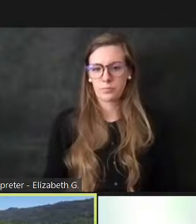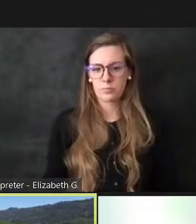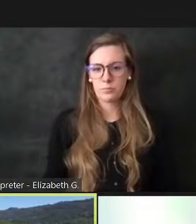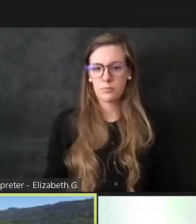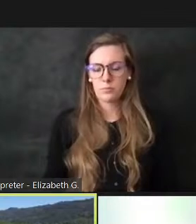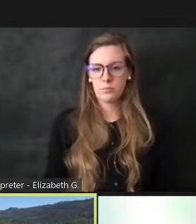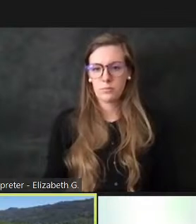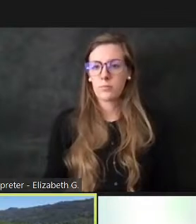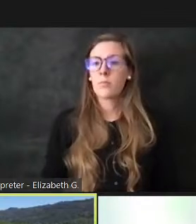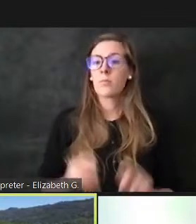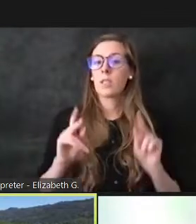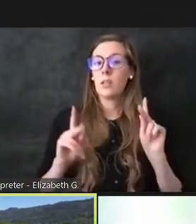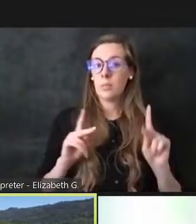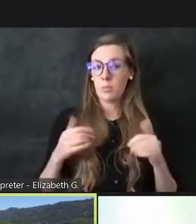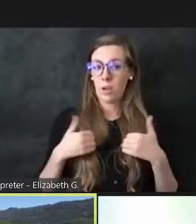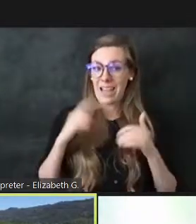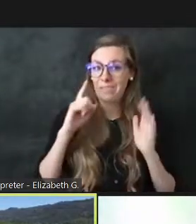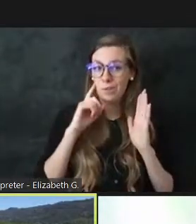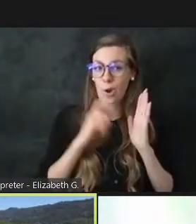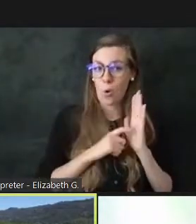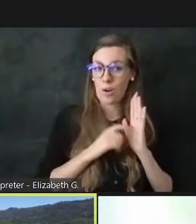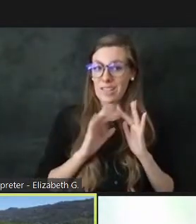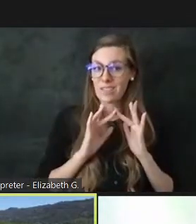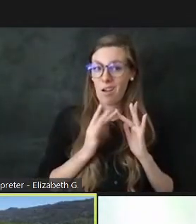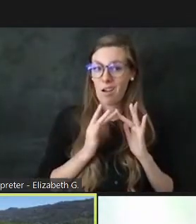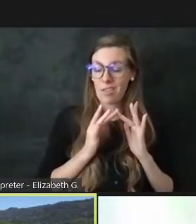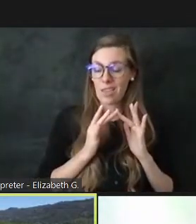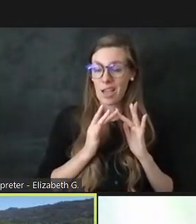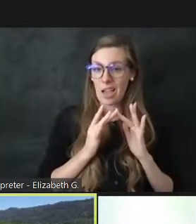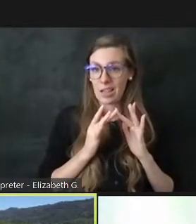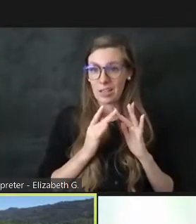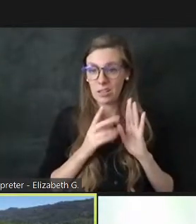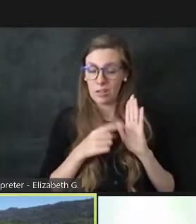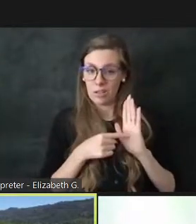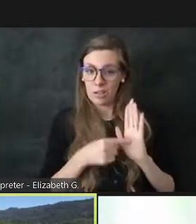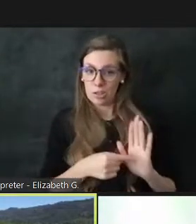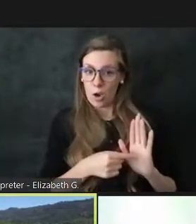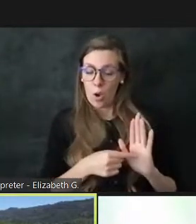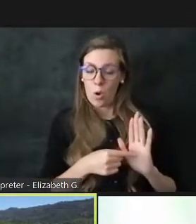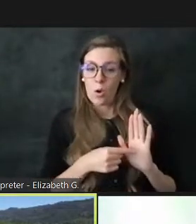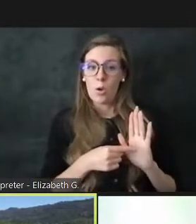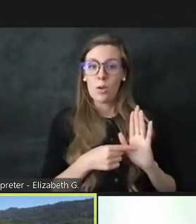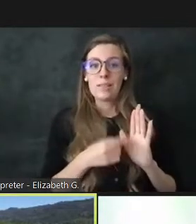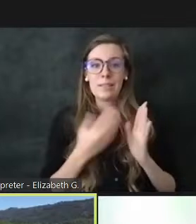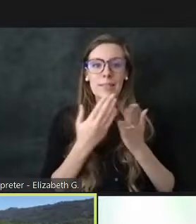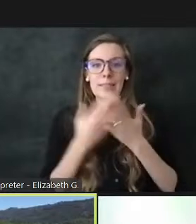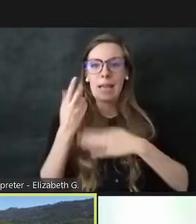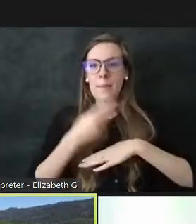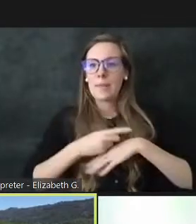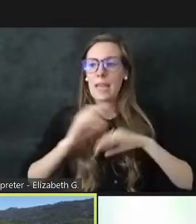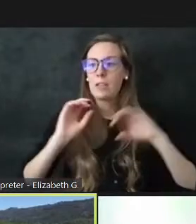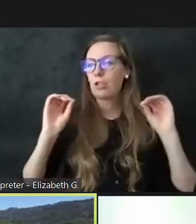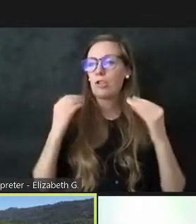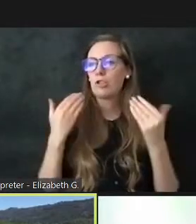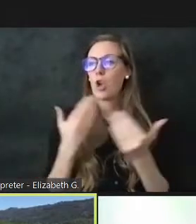that on the Internet, sometimes there are days that there's no new cases registered.